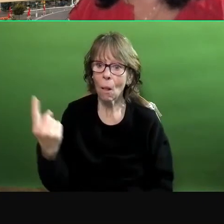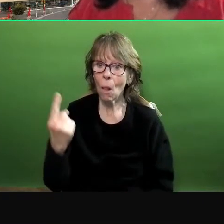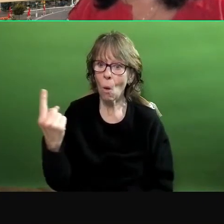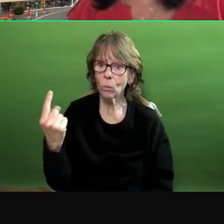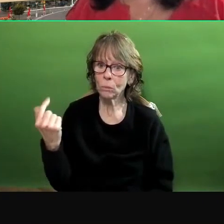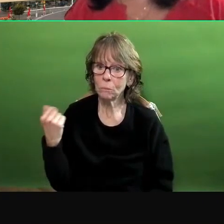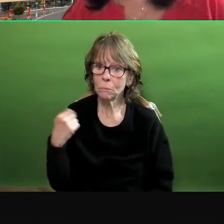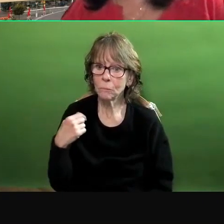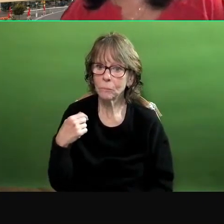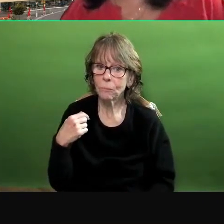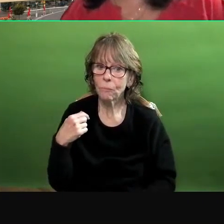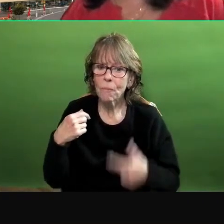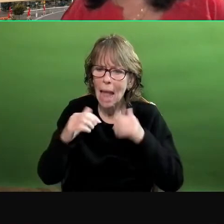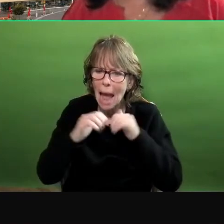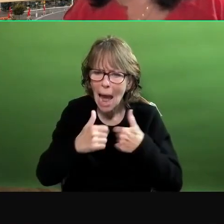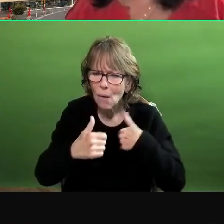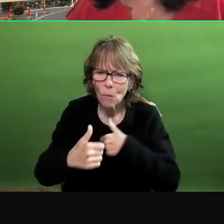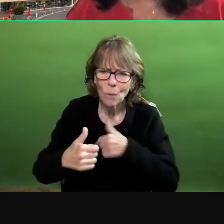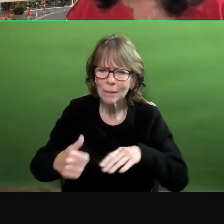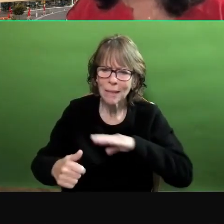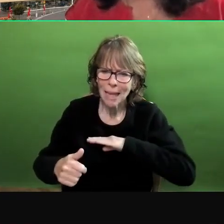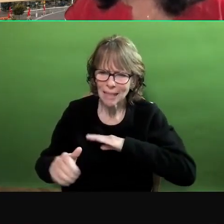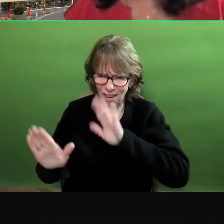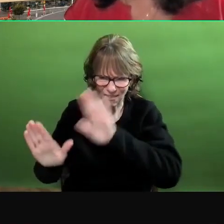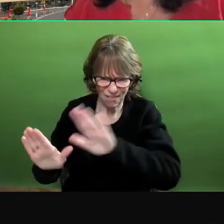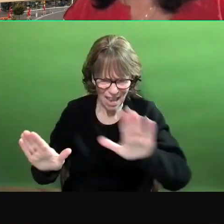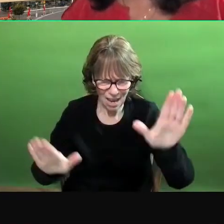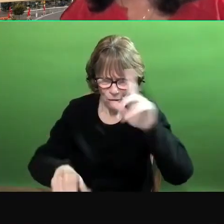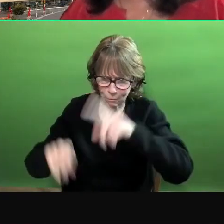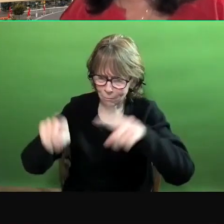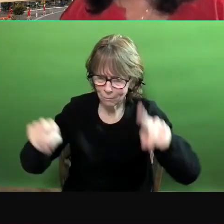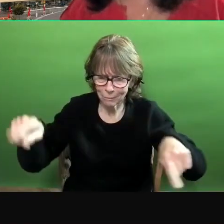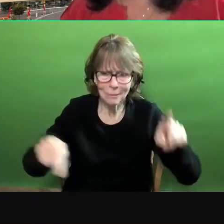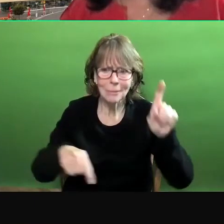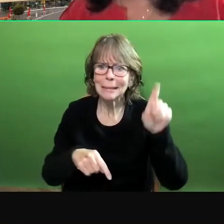the needs of all kinds of different diverse groups of people. And that's something we absolutely need